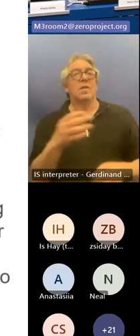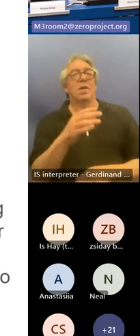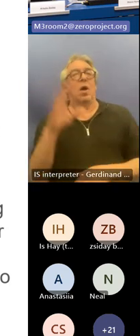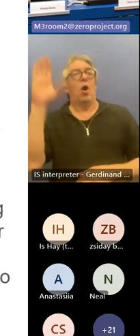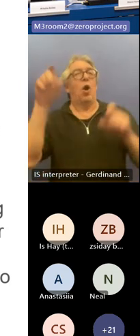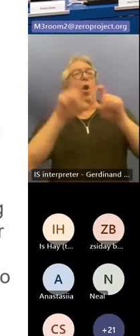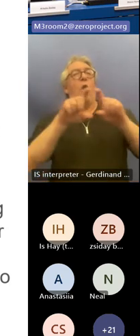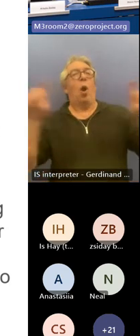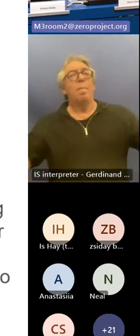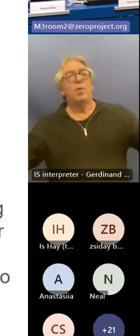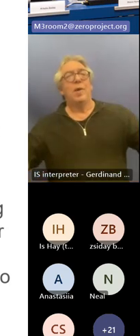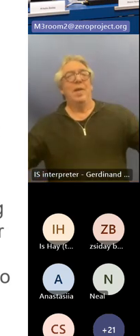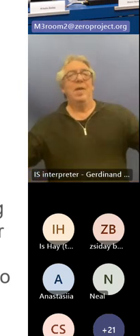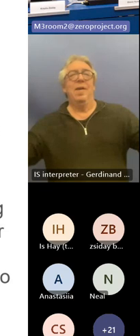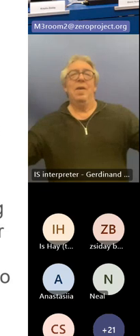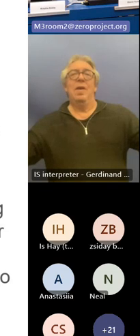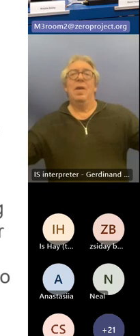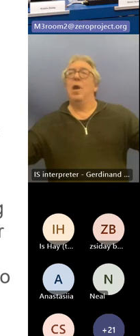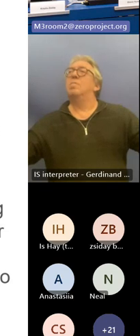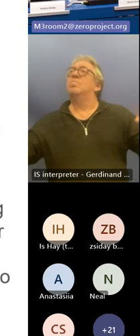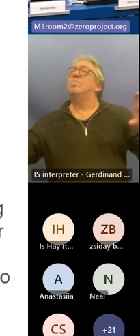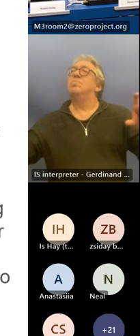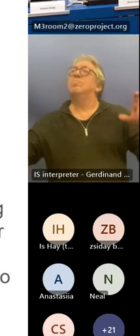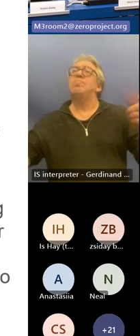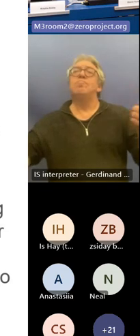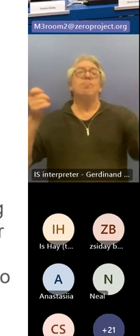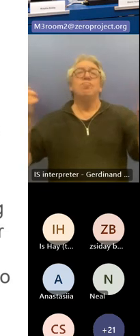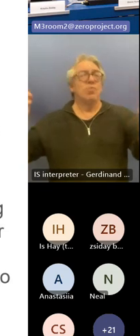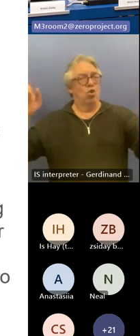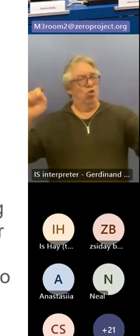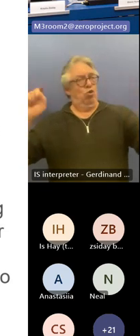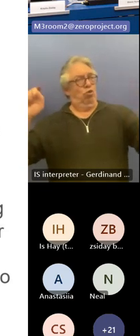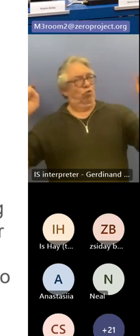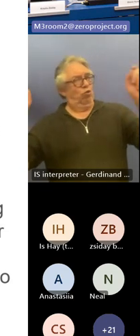access and inclusion is business as usual now which is awesome. For our mentors,